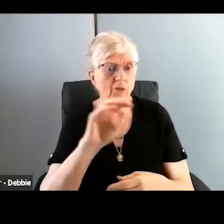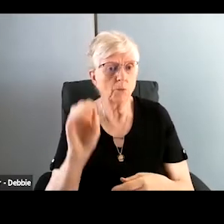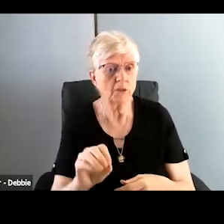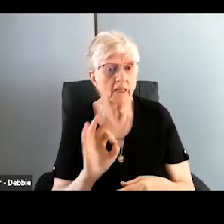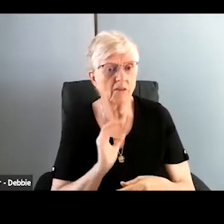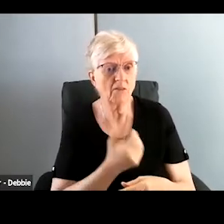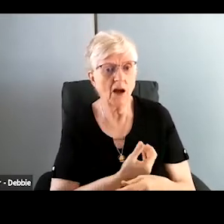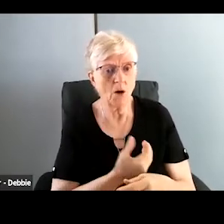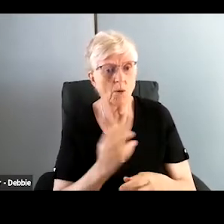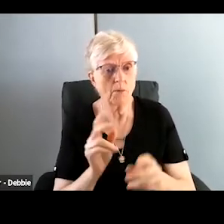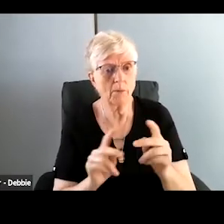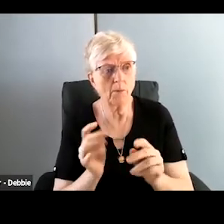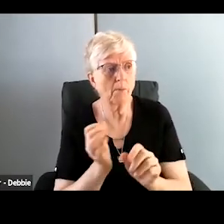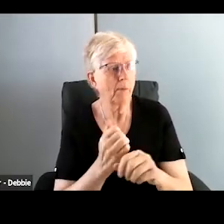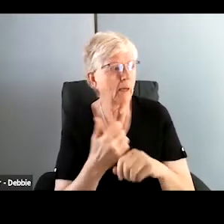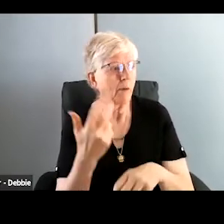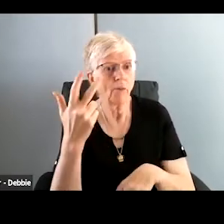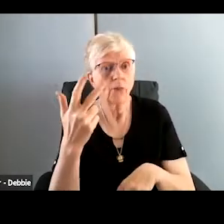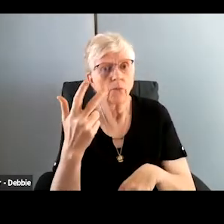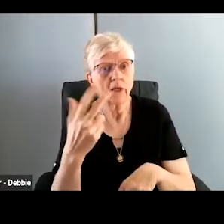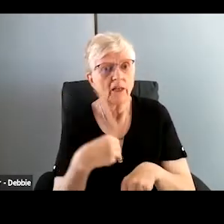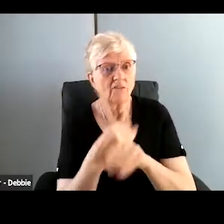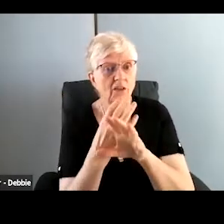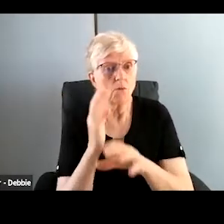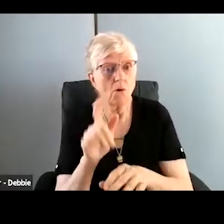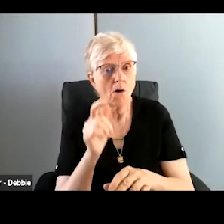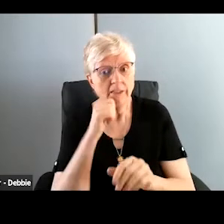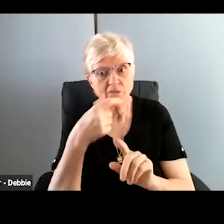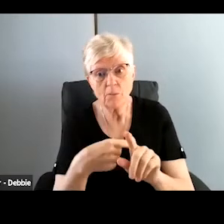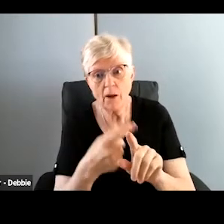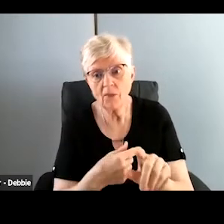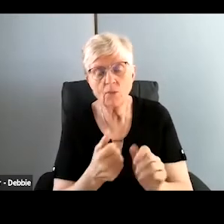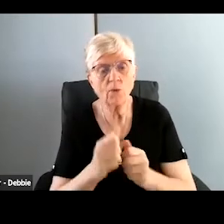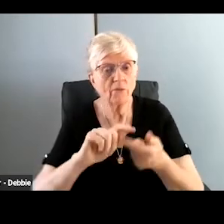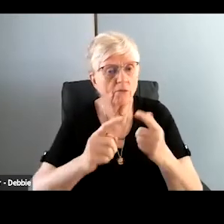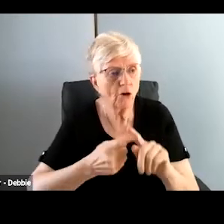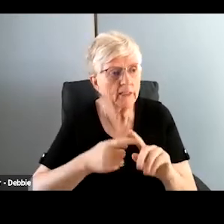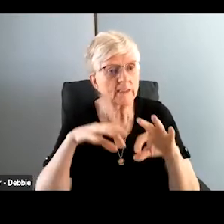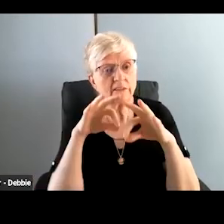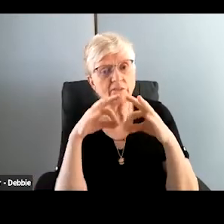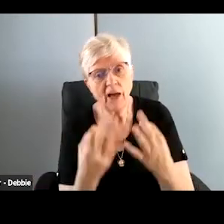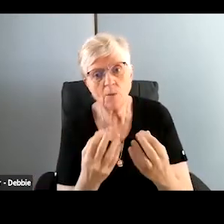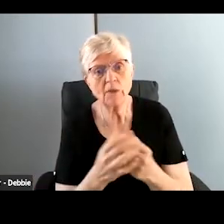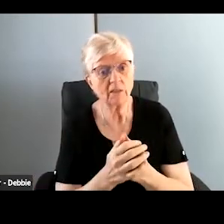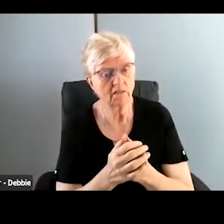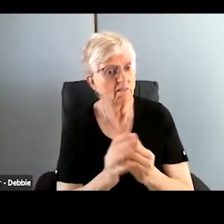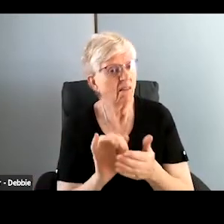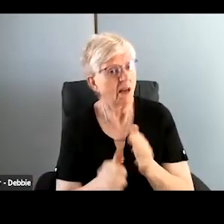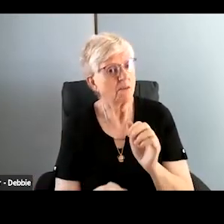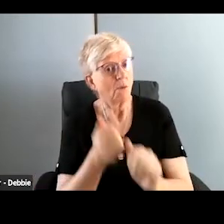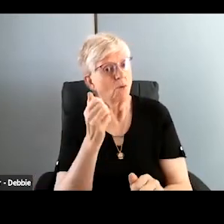VIDEO CALLS PER MONTH WITH FRIENDS THREE VIDEO CALLS PER MONTH WITH FRIENDS OR FAMILY SO THAT'S OR FAMILY SO THAT'S THE MAJORITY OF OUR RESPONDENTS THE MAJORITY OF OUR RESPONDENTS ARE FAMILIAR WITH THIS MODE OF COMMUNICATION.